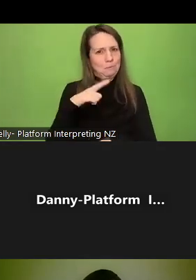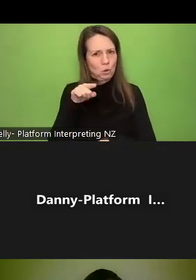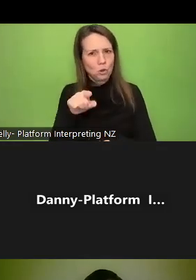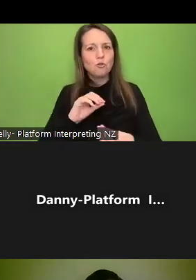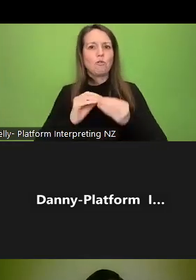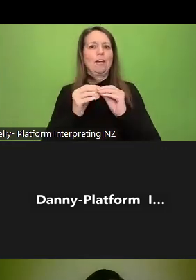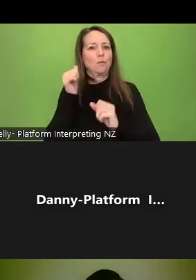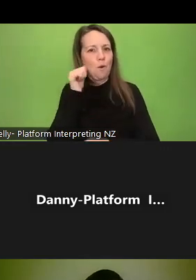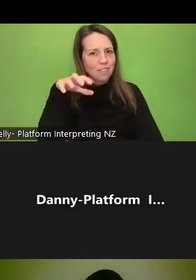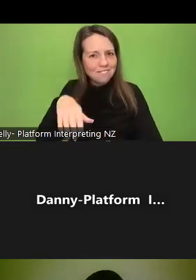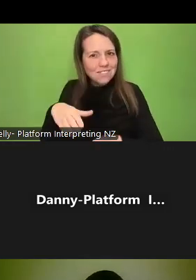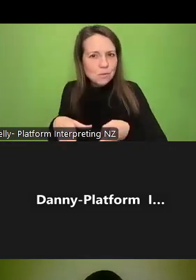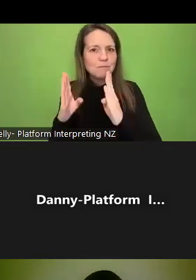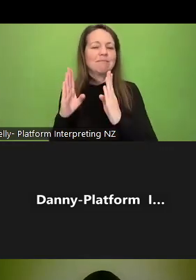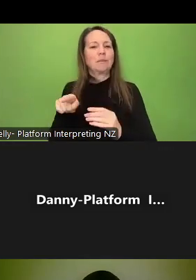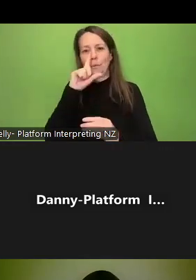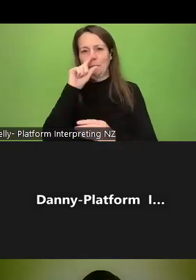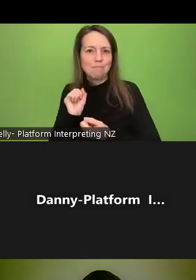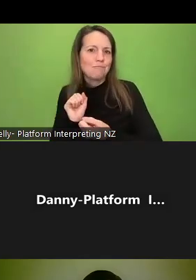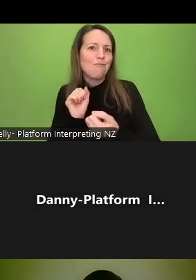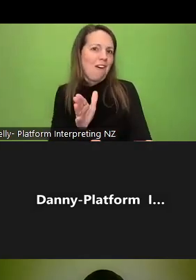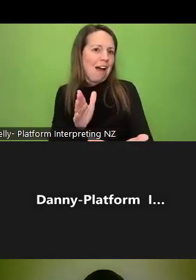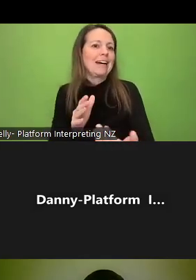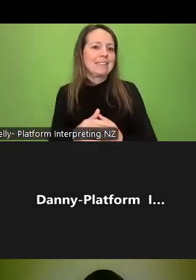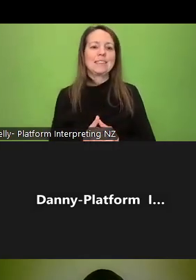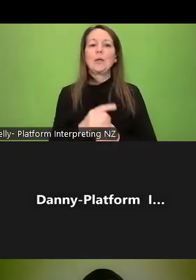You can create a show summary document with photos and text.